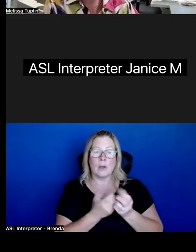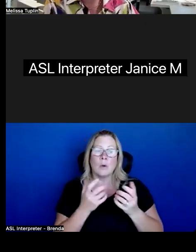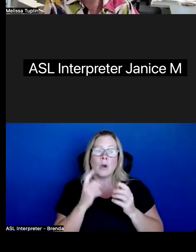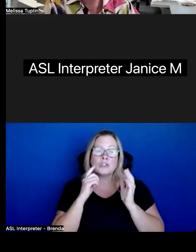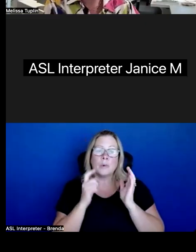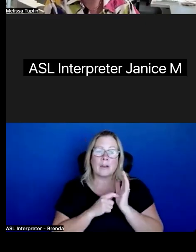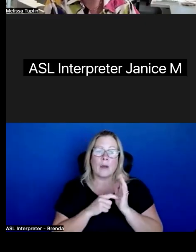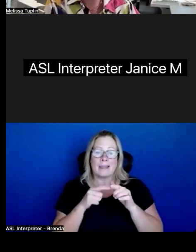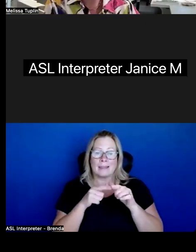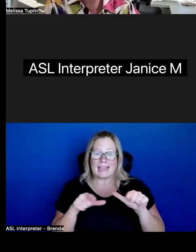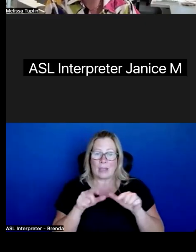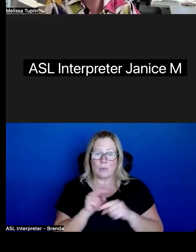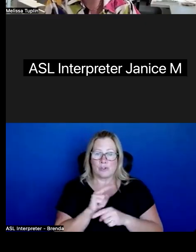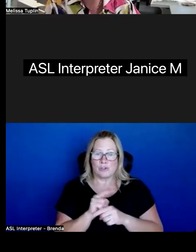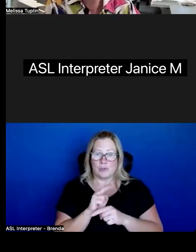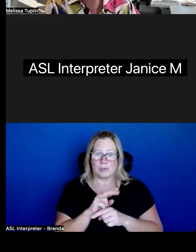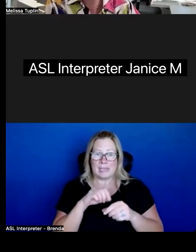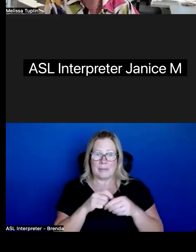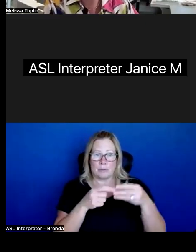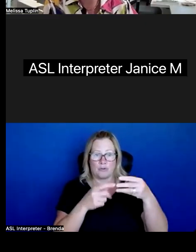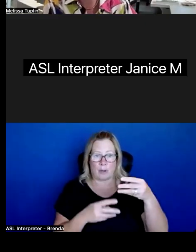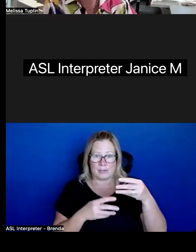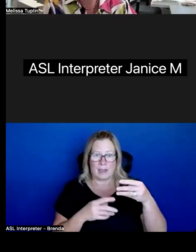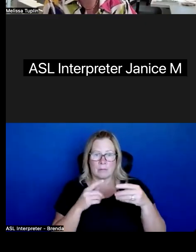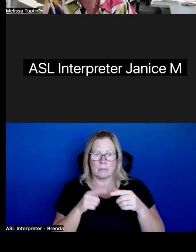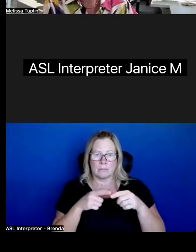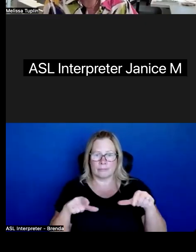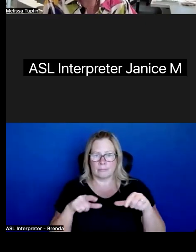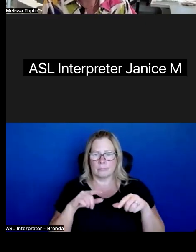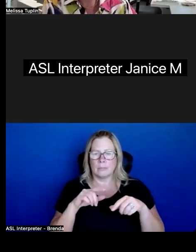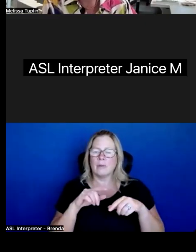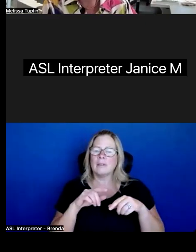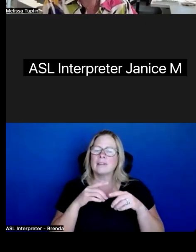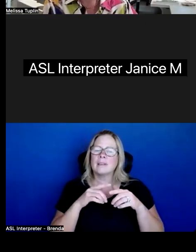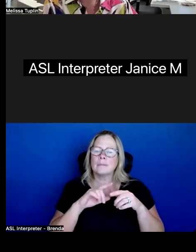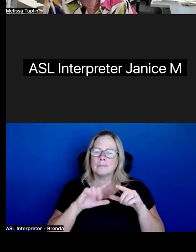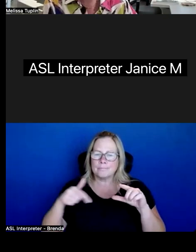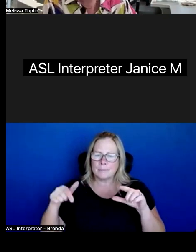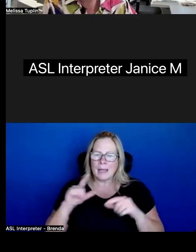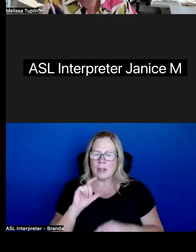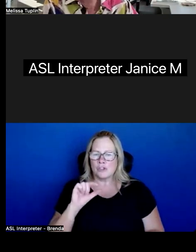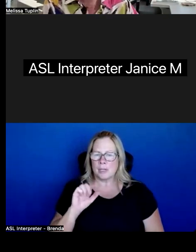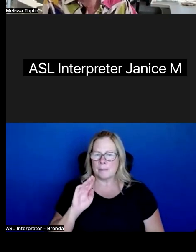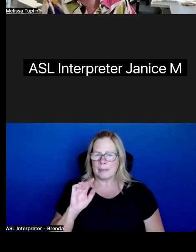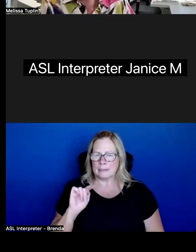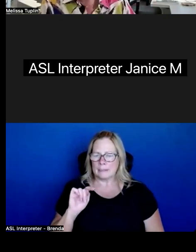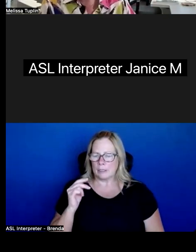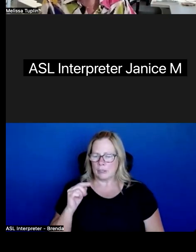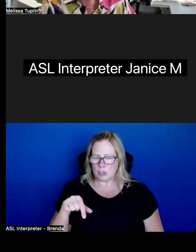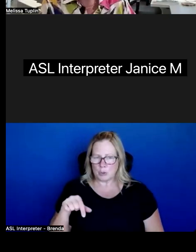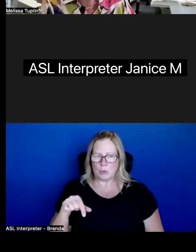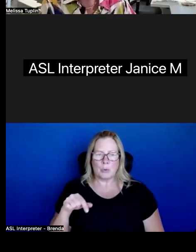that we use in those drop-downs of LGBTQ, Aboriginal and multicultural do not align